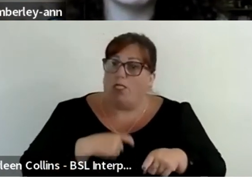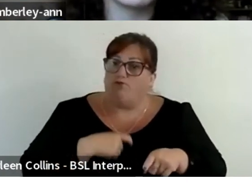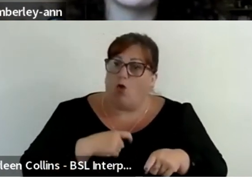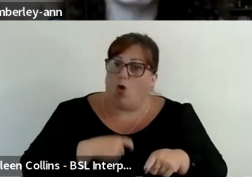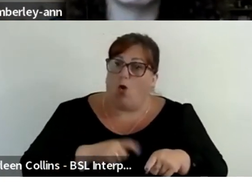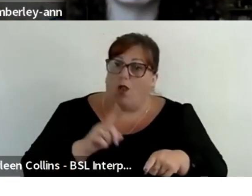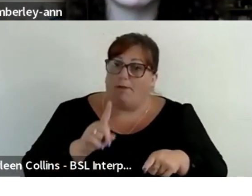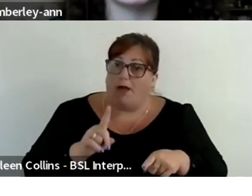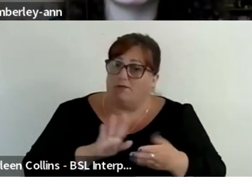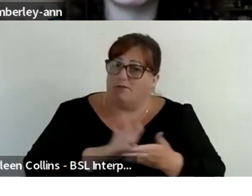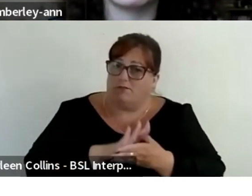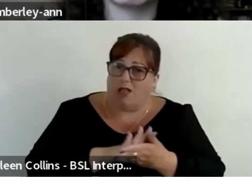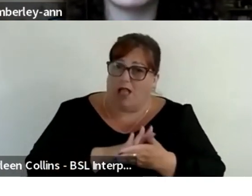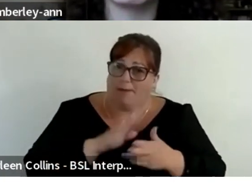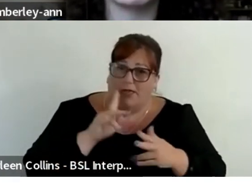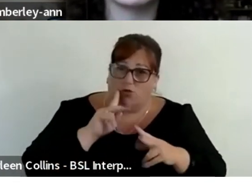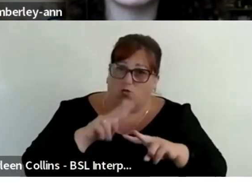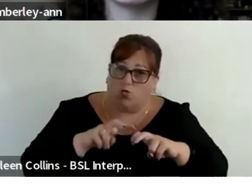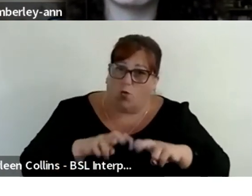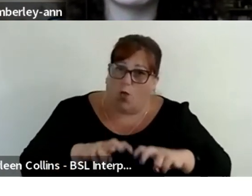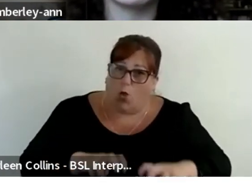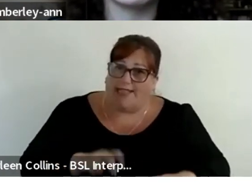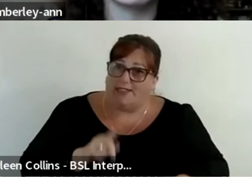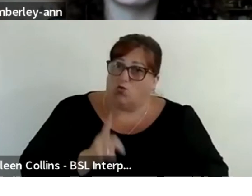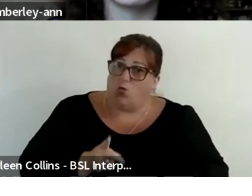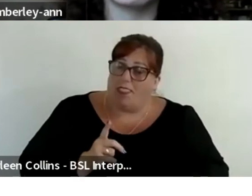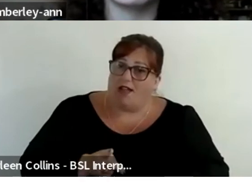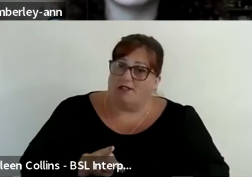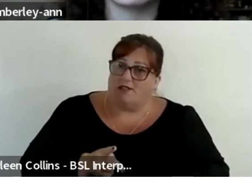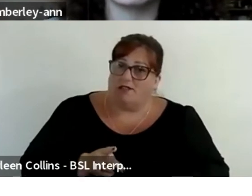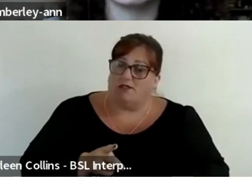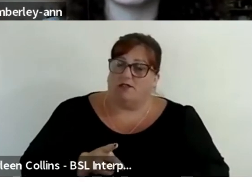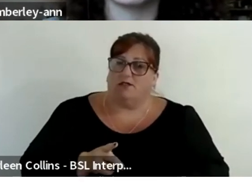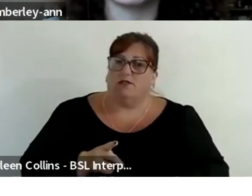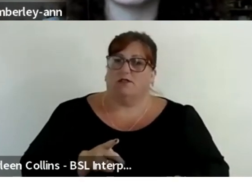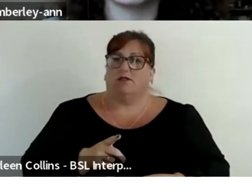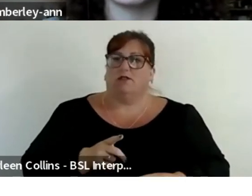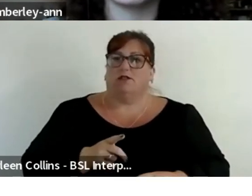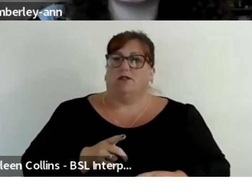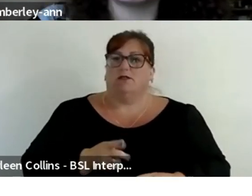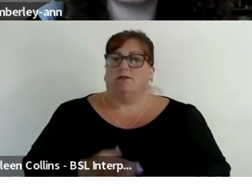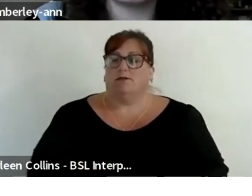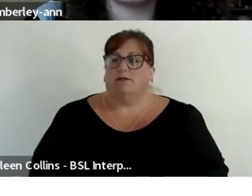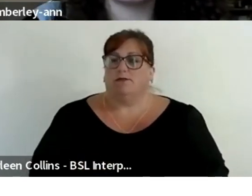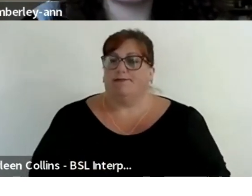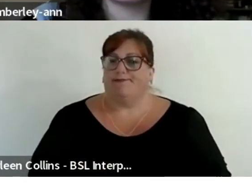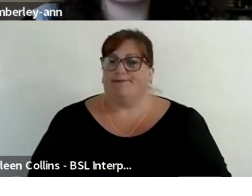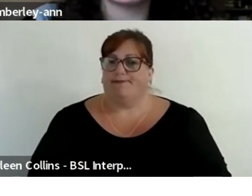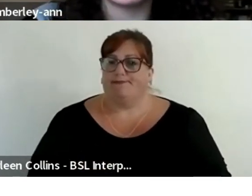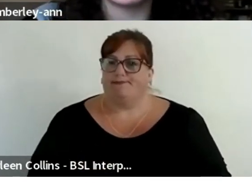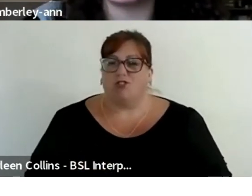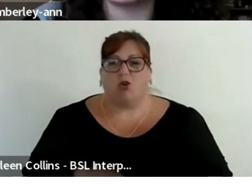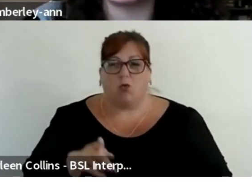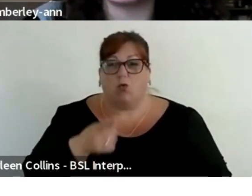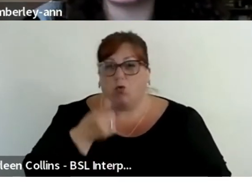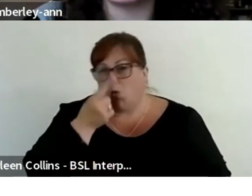You will find more information on our careers website around these kinds of topics. OK. I don't know if others have